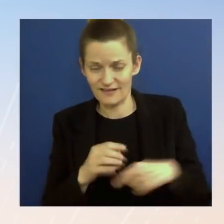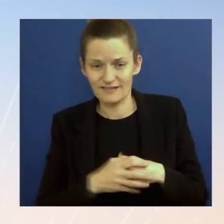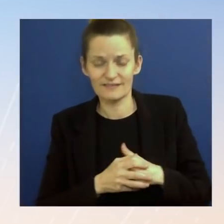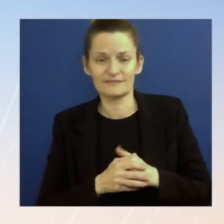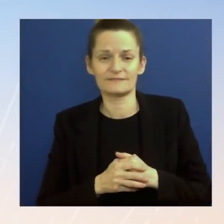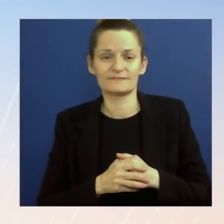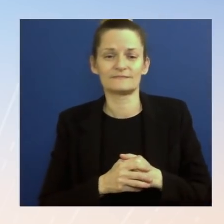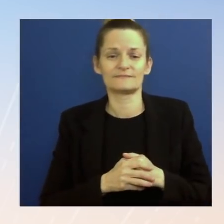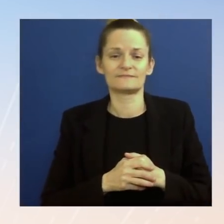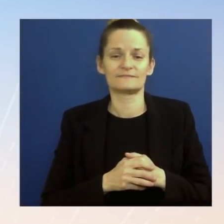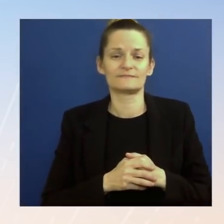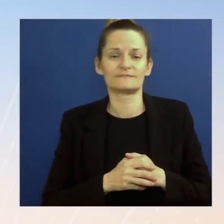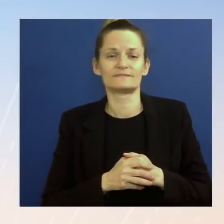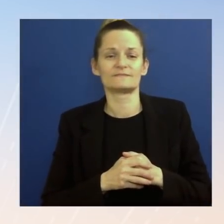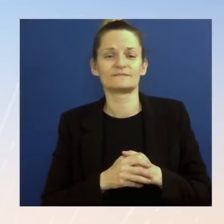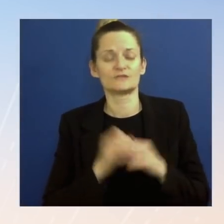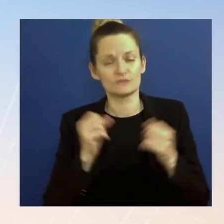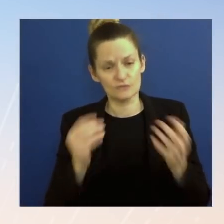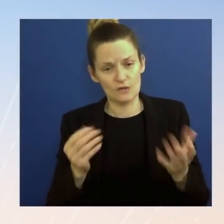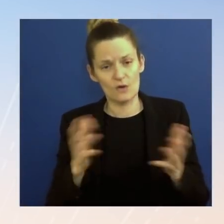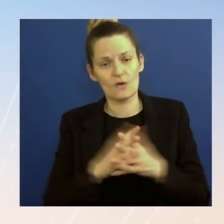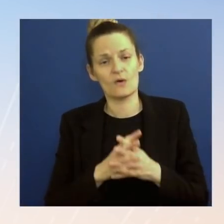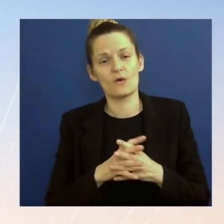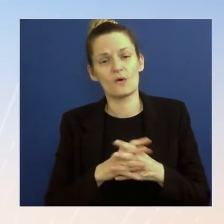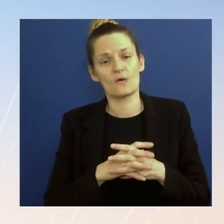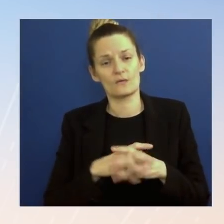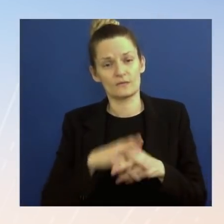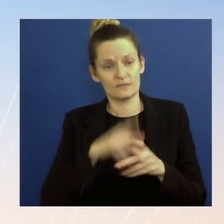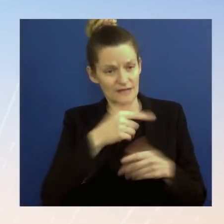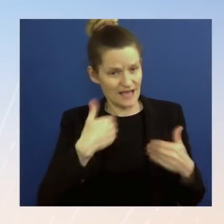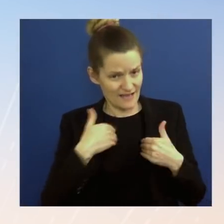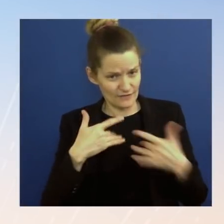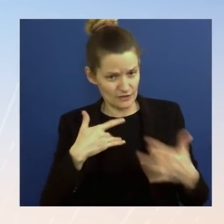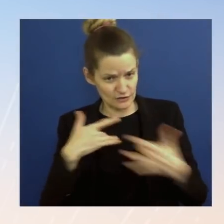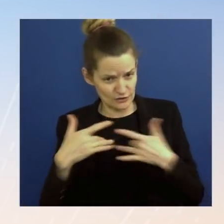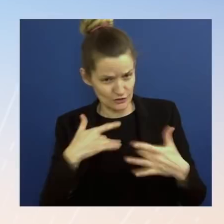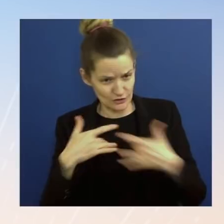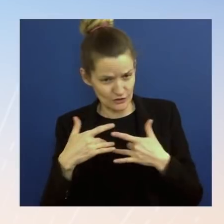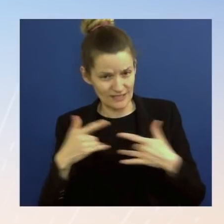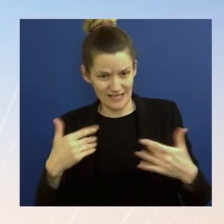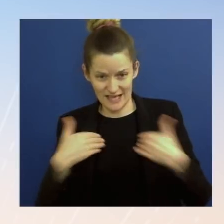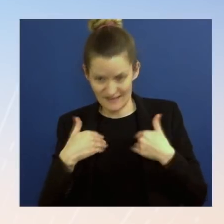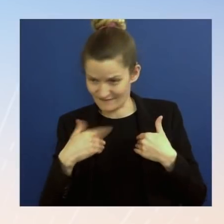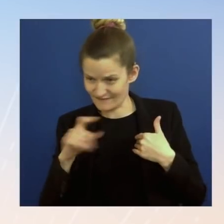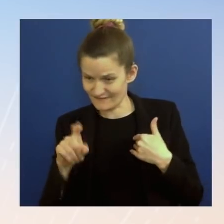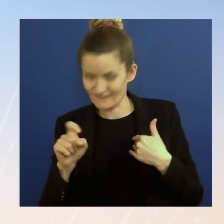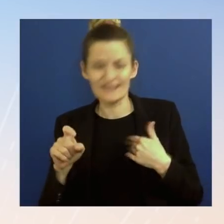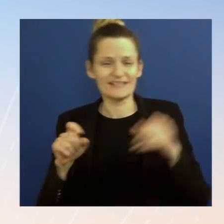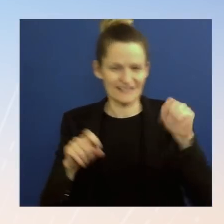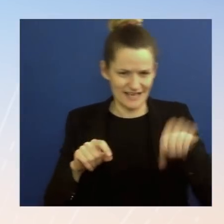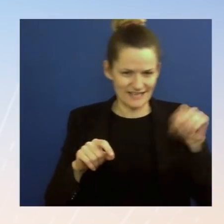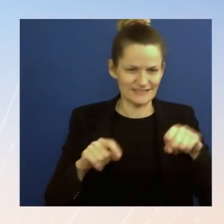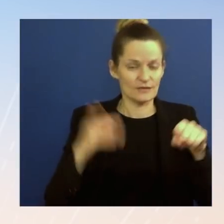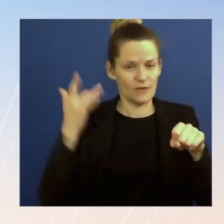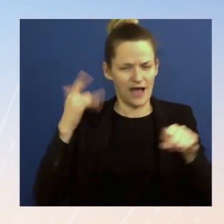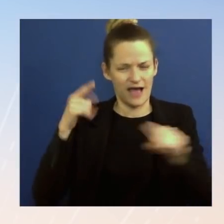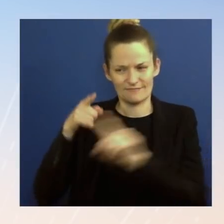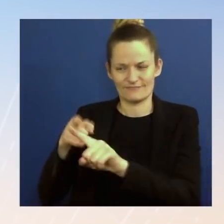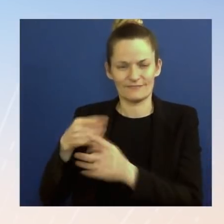is the fact that we need additional COVID funding. And we have talked about this -- we talked about this a little bit in the past, but -- last week --